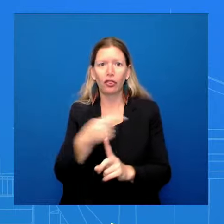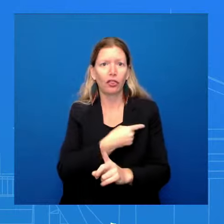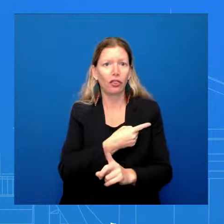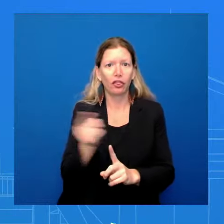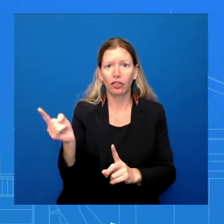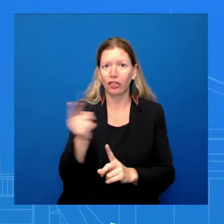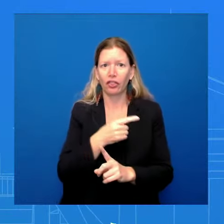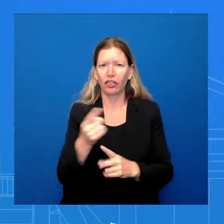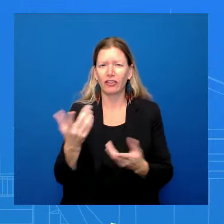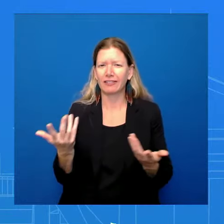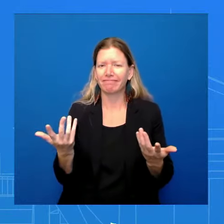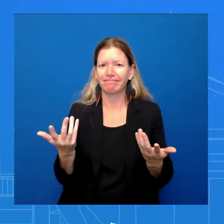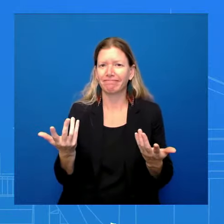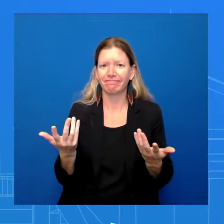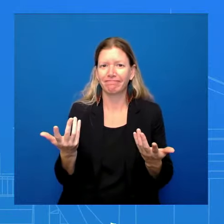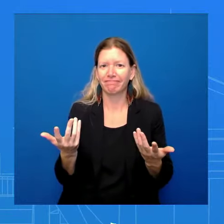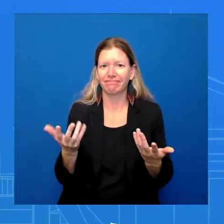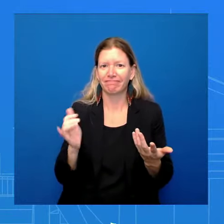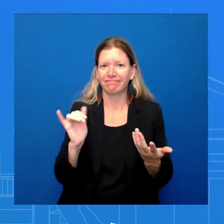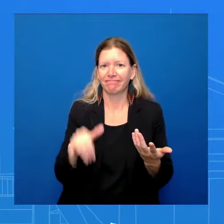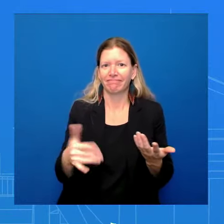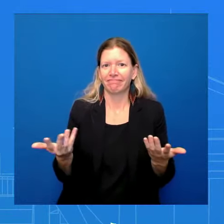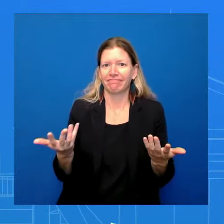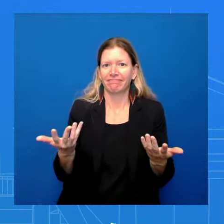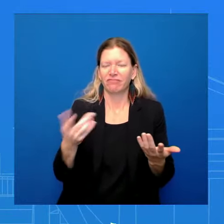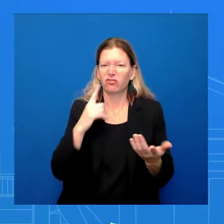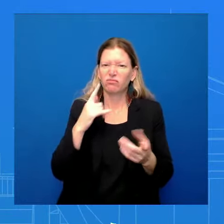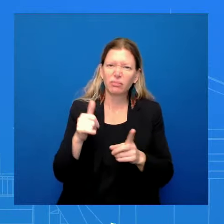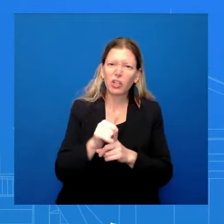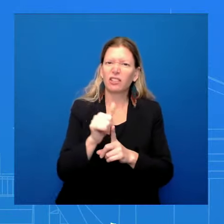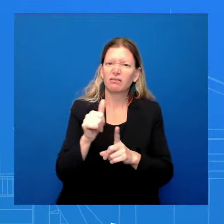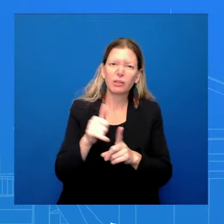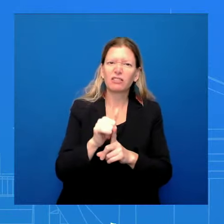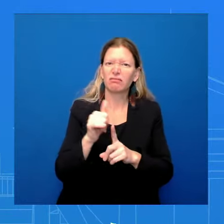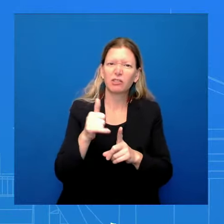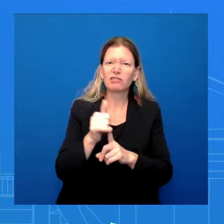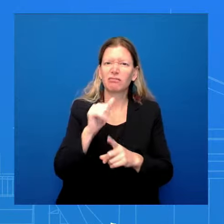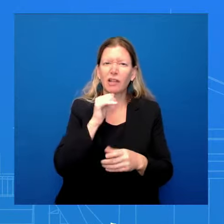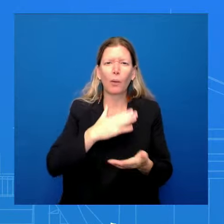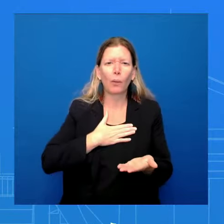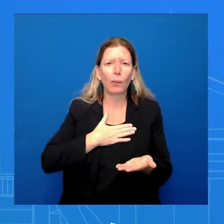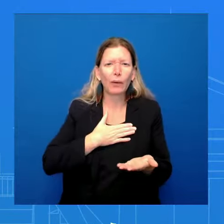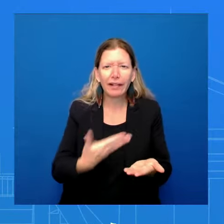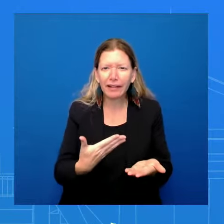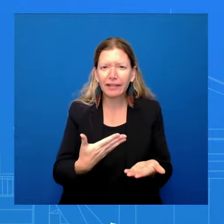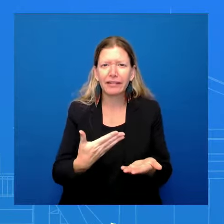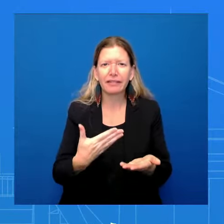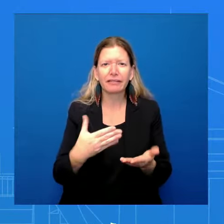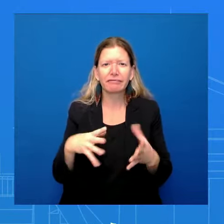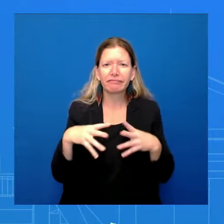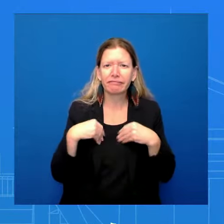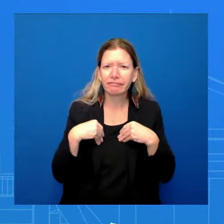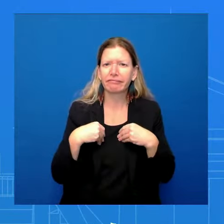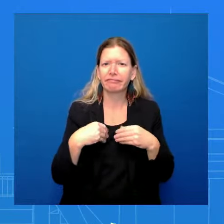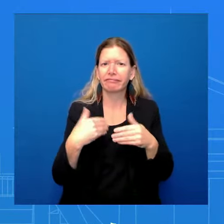a basic lack of willingness on their part to allow grain to free flowly -- flow freely to the world. We are going to continue to press on them.